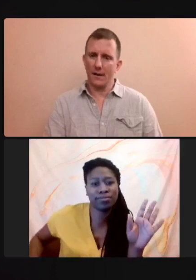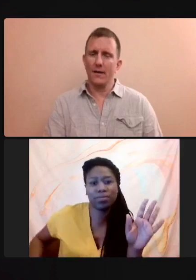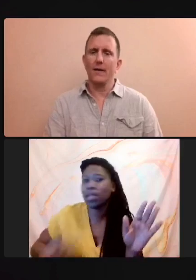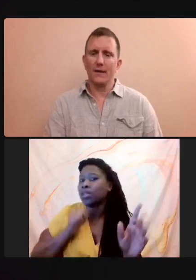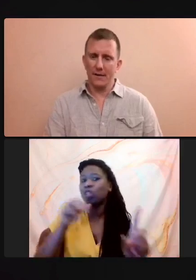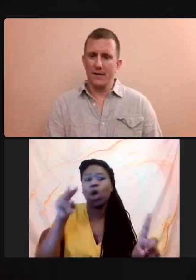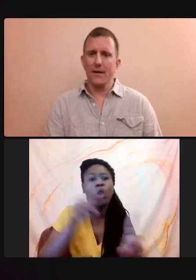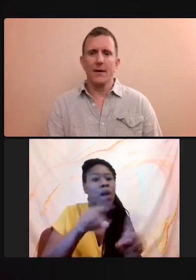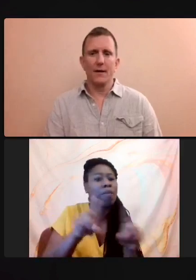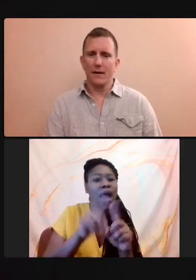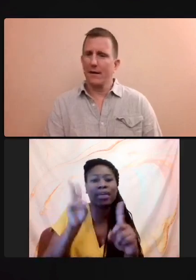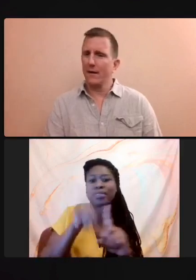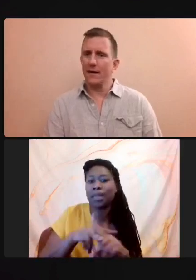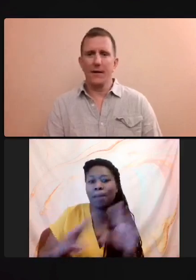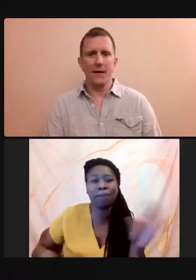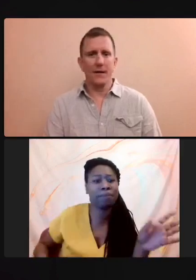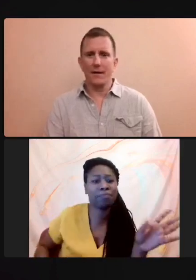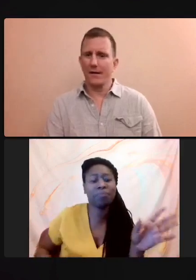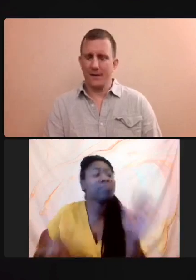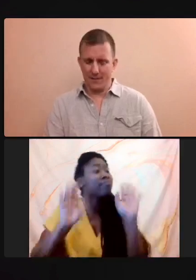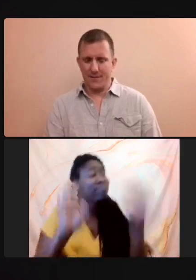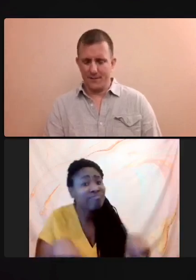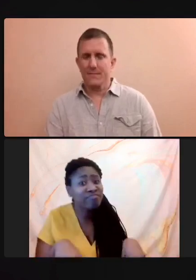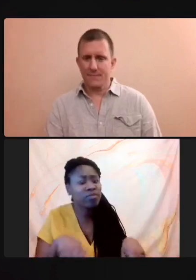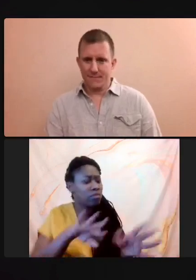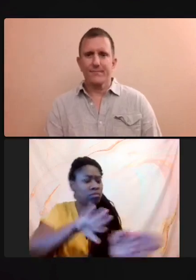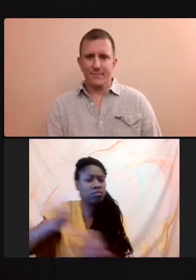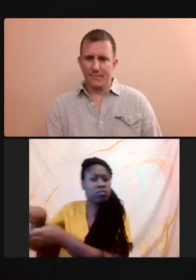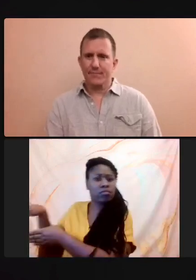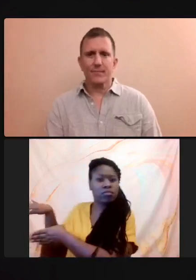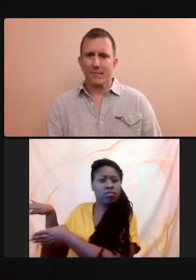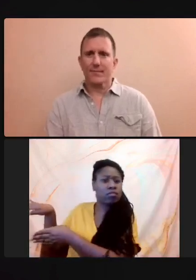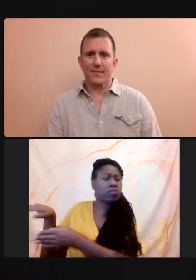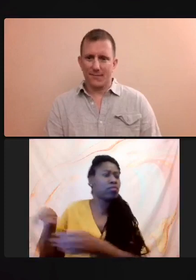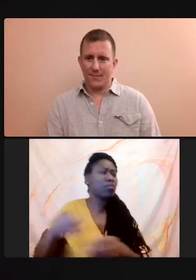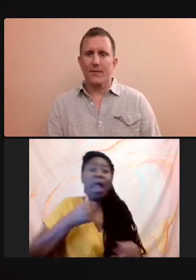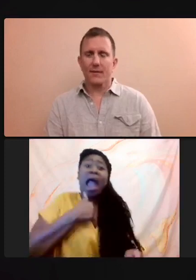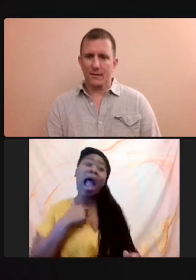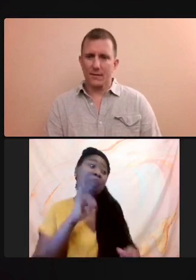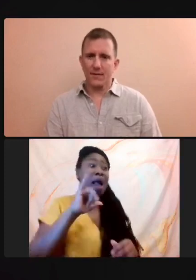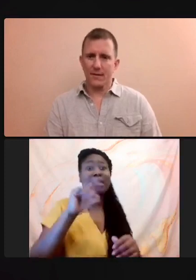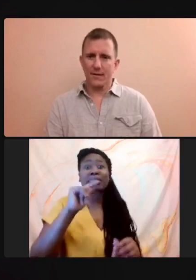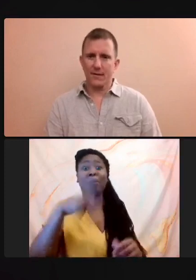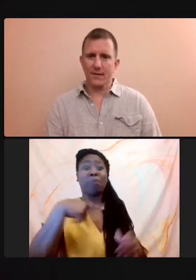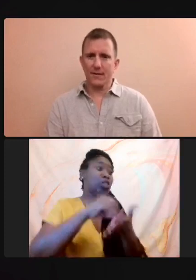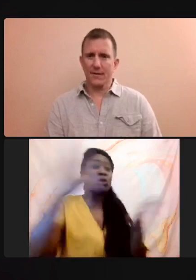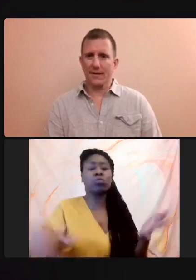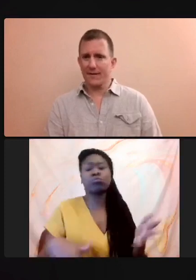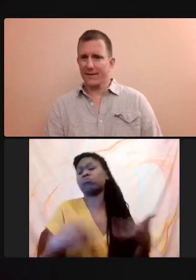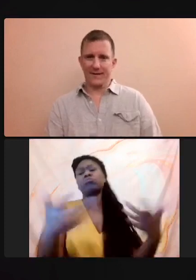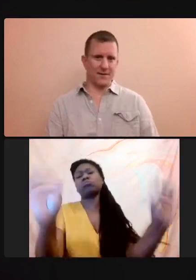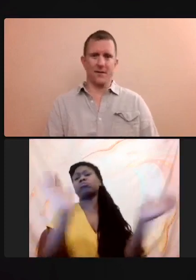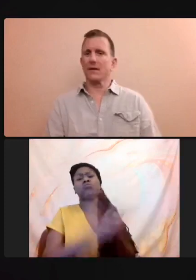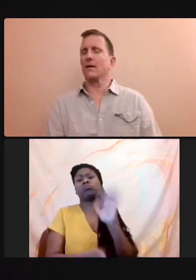how can the deaf community be know? I mean, sometimes it's okay, sometimes it's like, yeah, we're open to interacting with you.